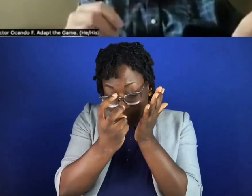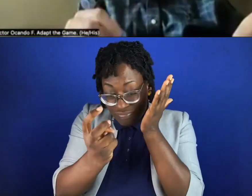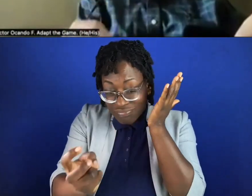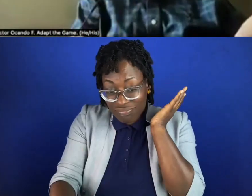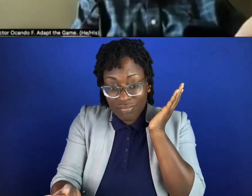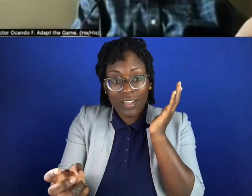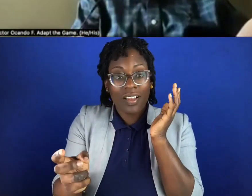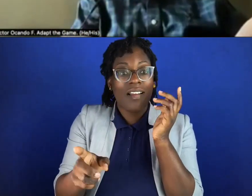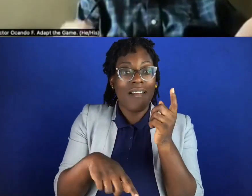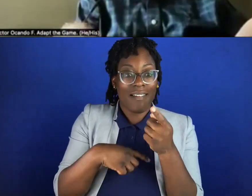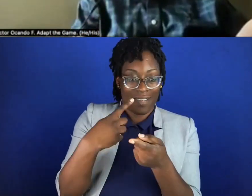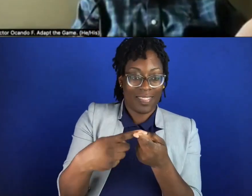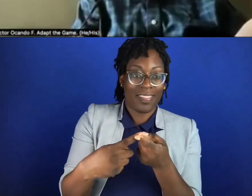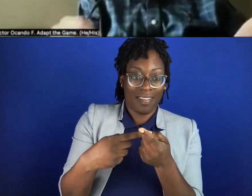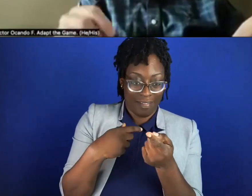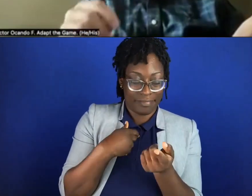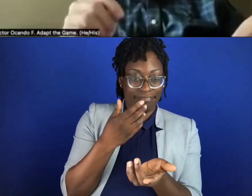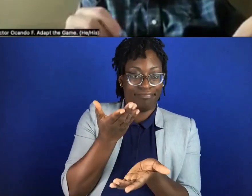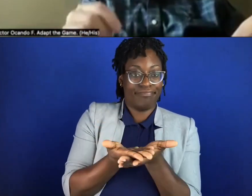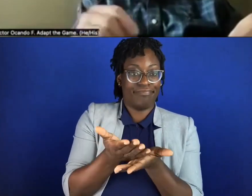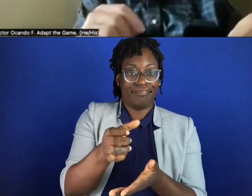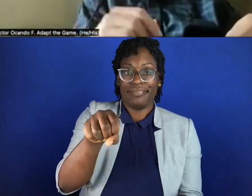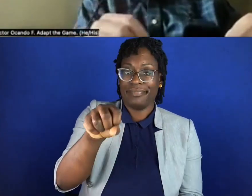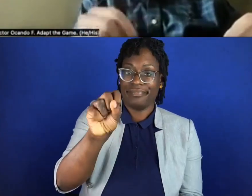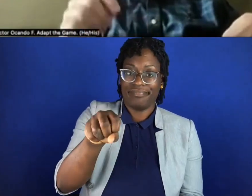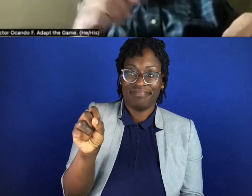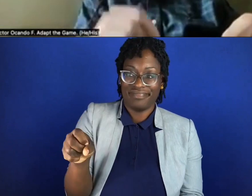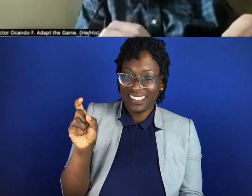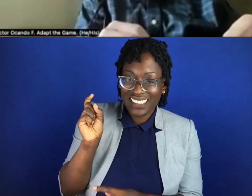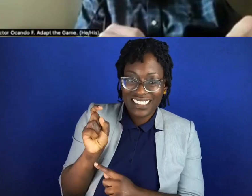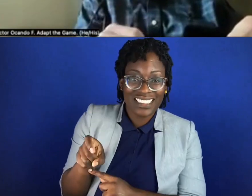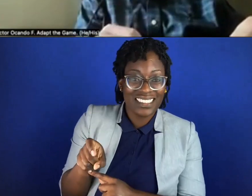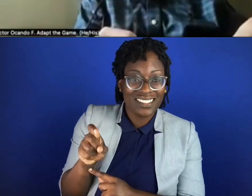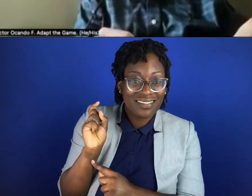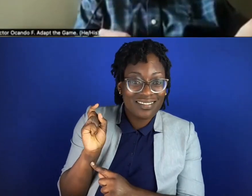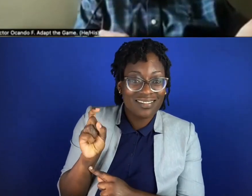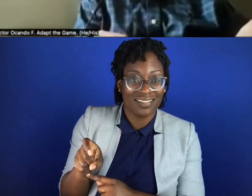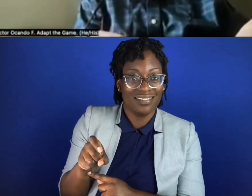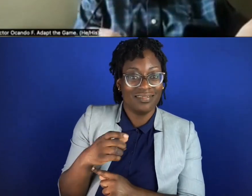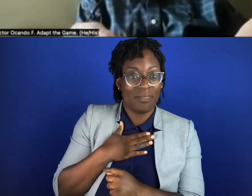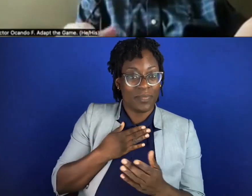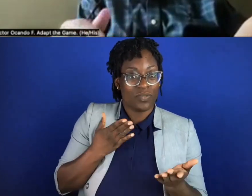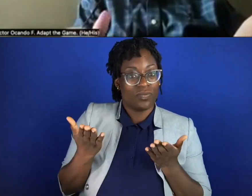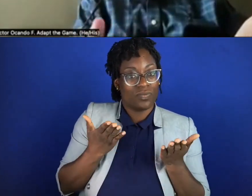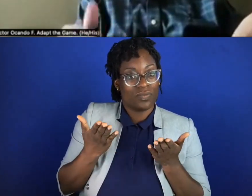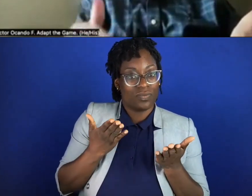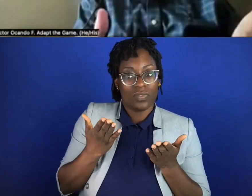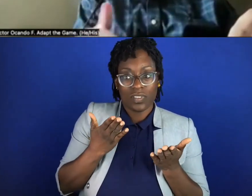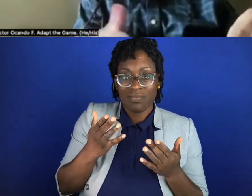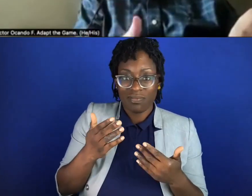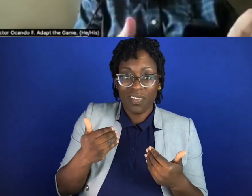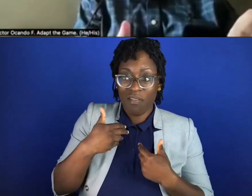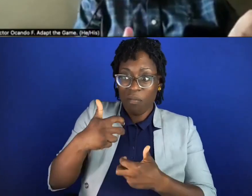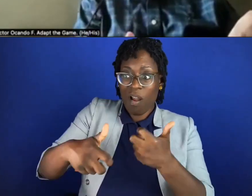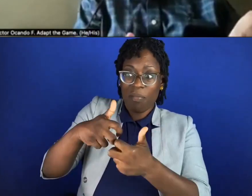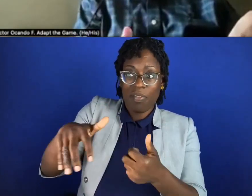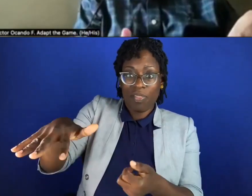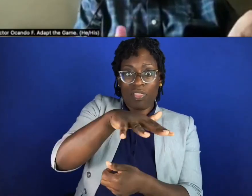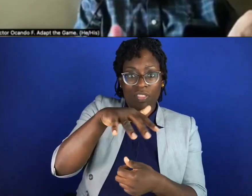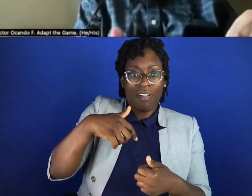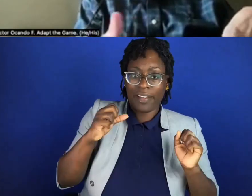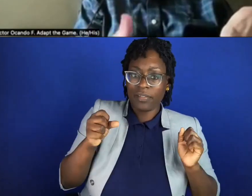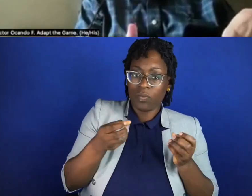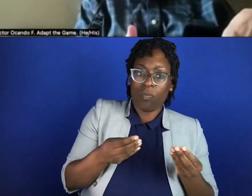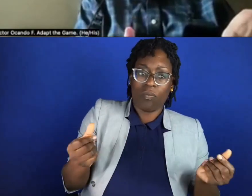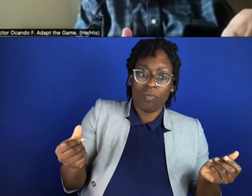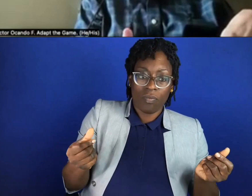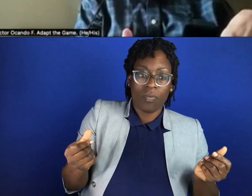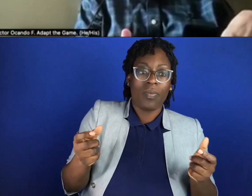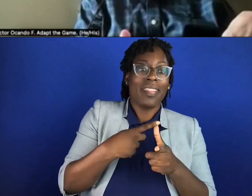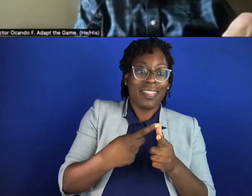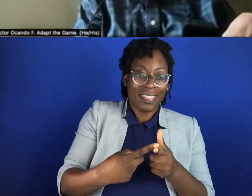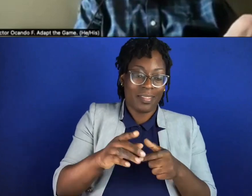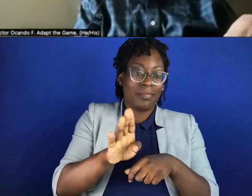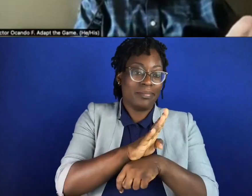I validated that it is an actual need and then I started building the business from